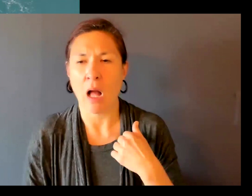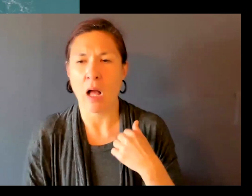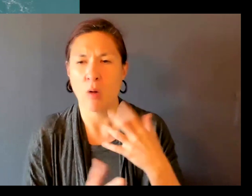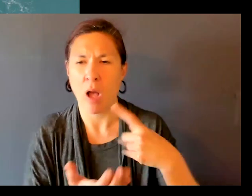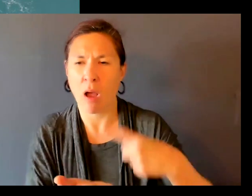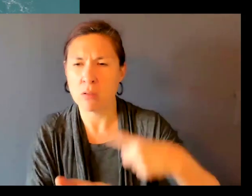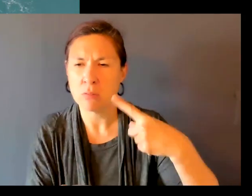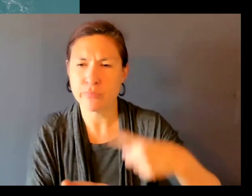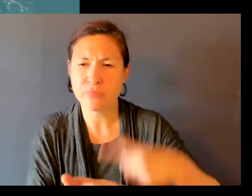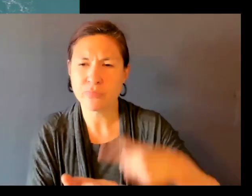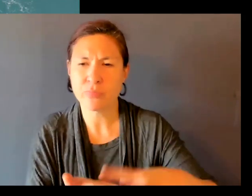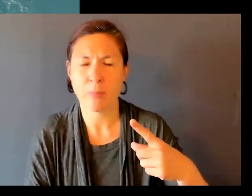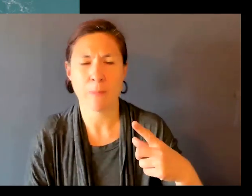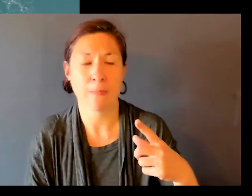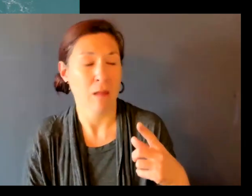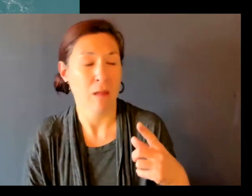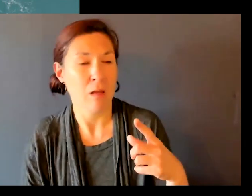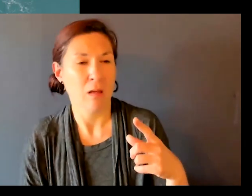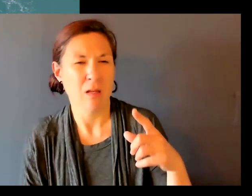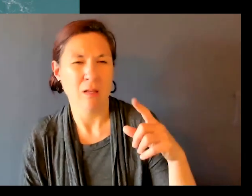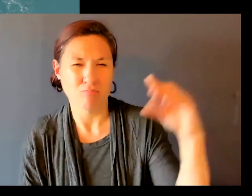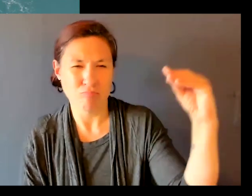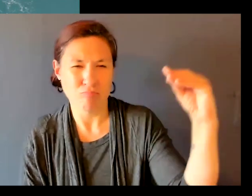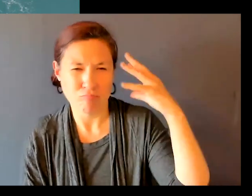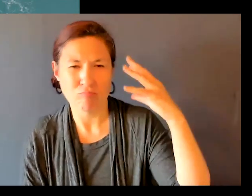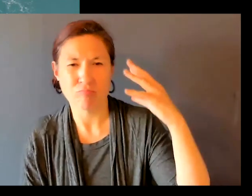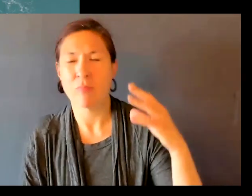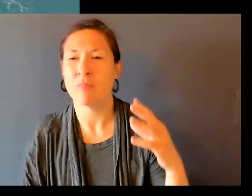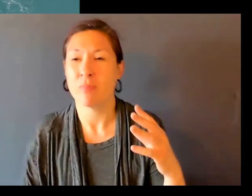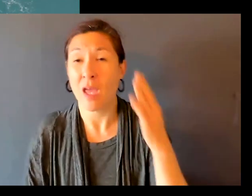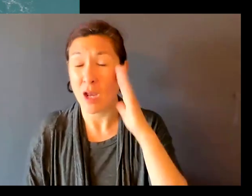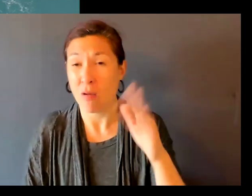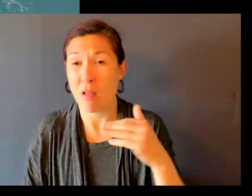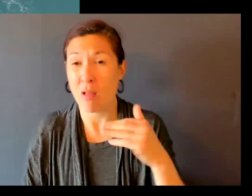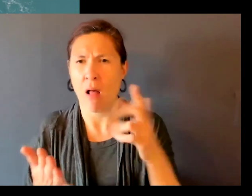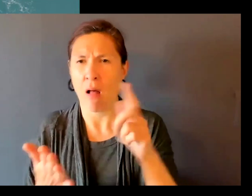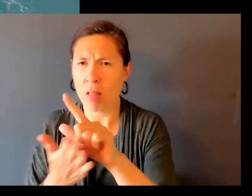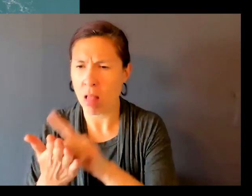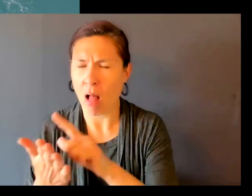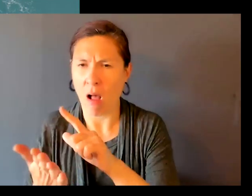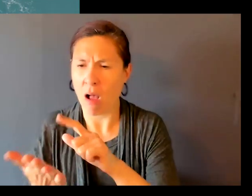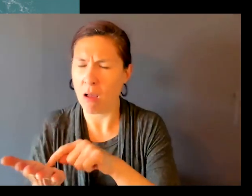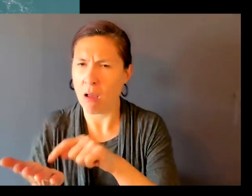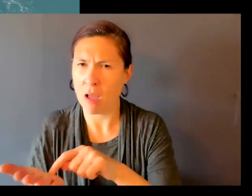Uhm, that are so -- both are so important. And I wanted the public who is listening tonight to know that, uhm, that they are getting a great service from the employees. Uhm, and I look forward to, uhm, to the rolling out of this, and working with all of you. Thank you, Commissioner O'Shea, and Assistant Commissioner Ryan. : Thank you, Matthew.